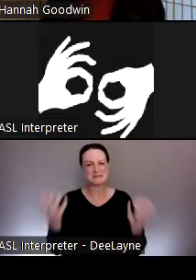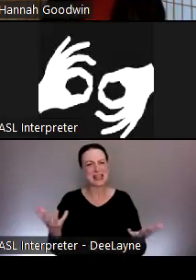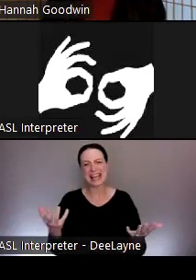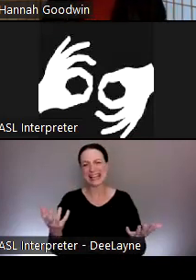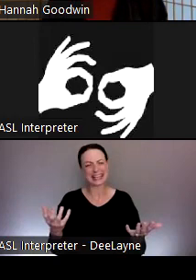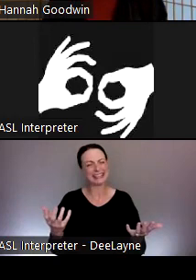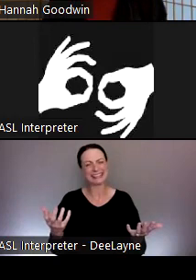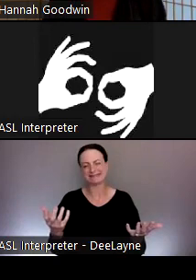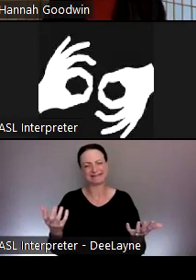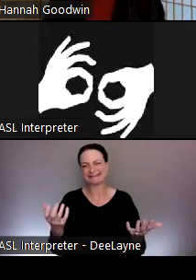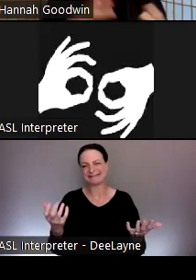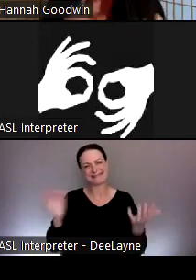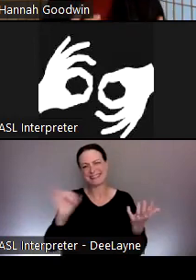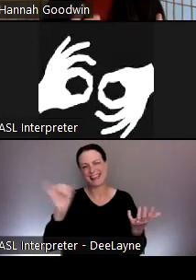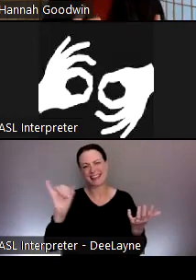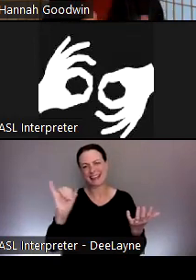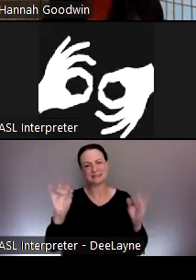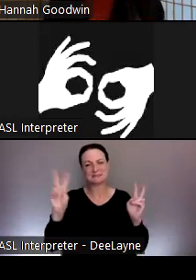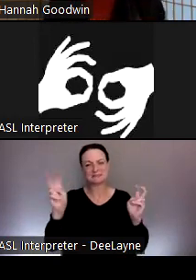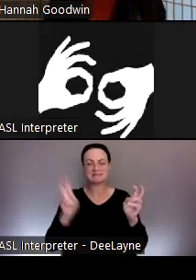It could be something like building community,